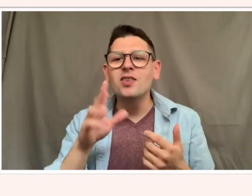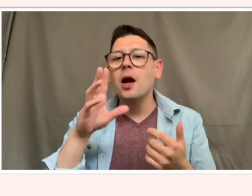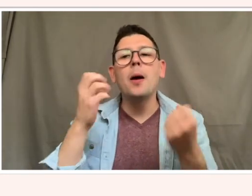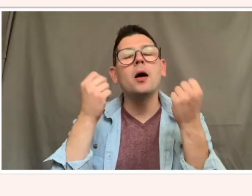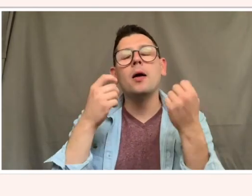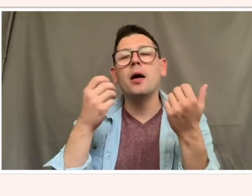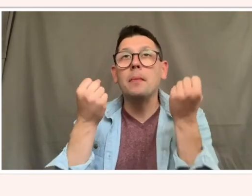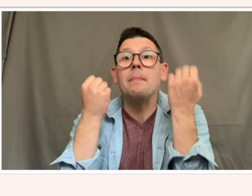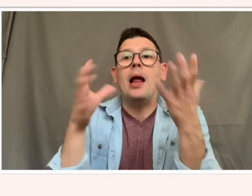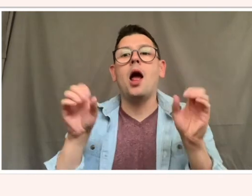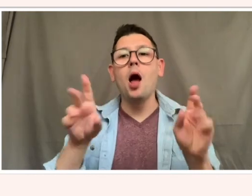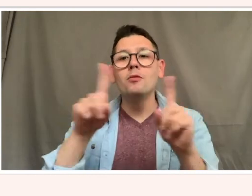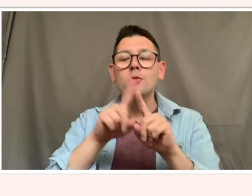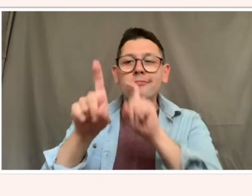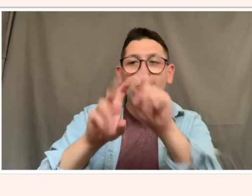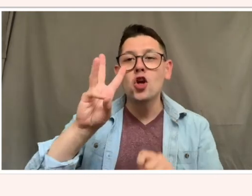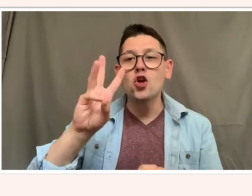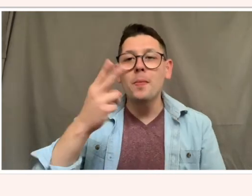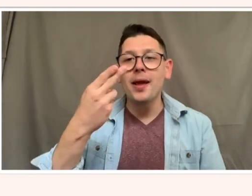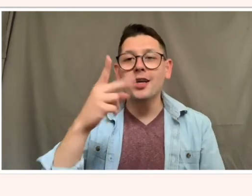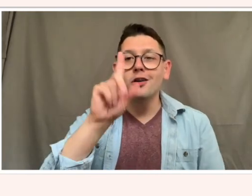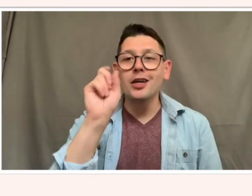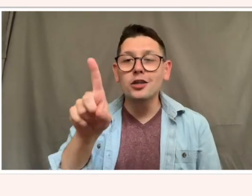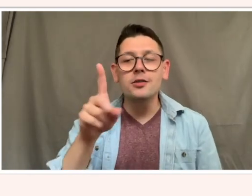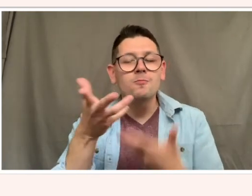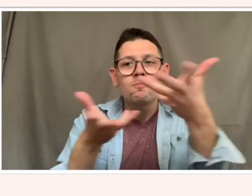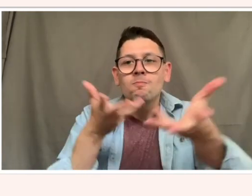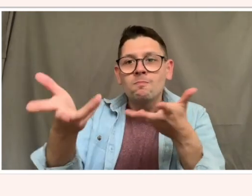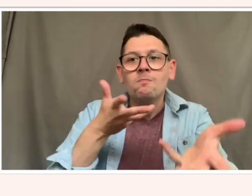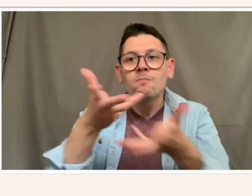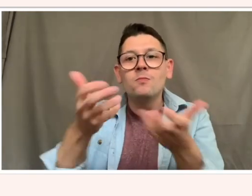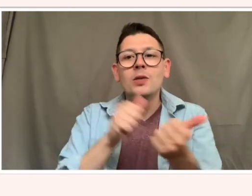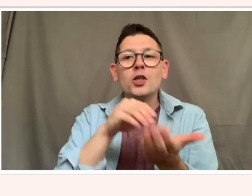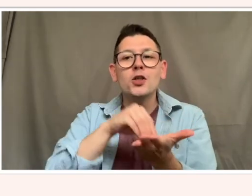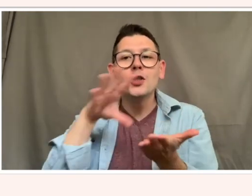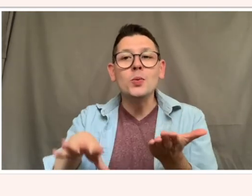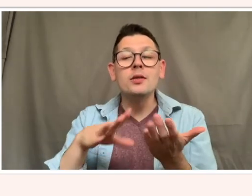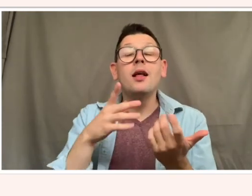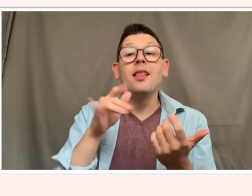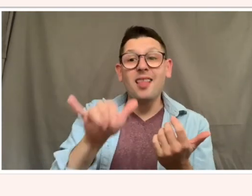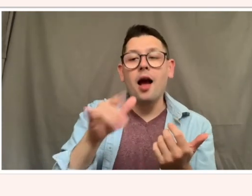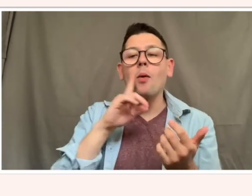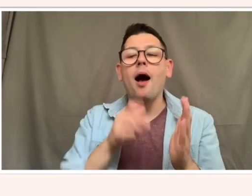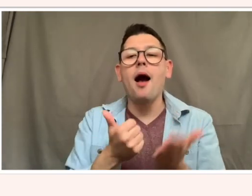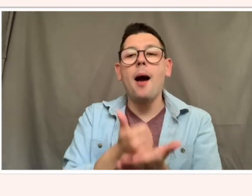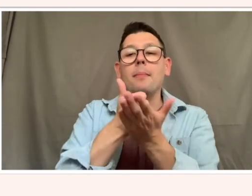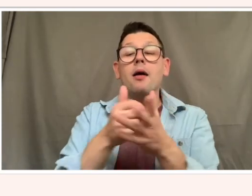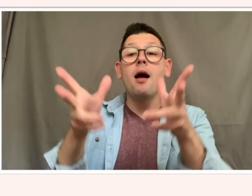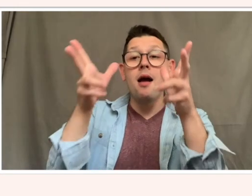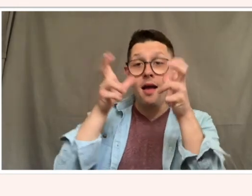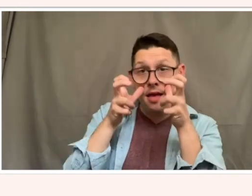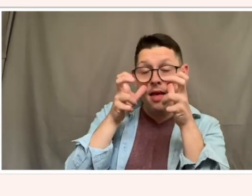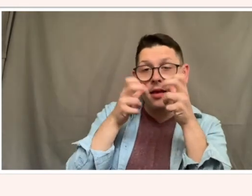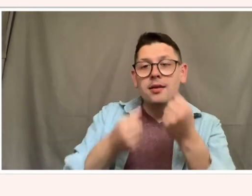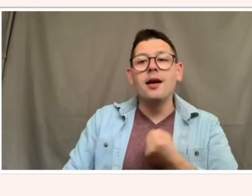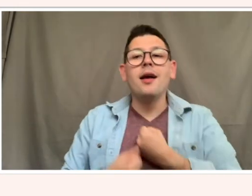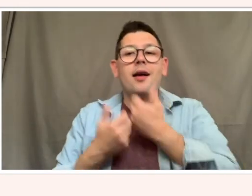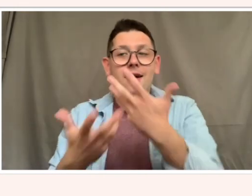So we show them a prompt and then we ask them questions about it. Again, using these wh- questions so that we can engage students in conversation.